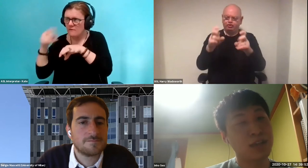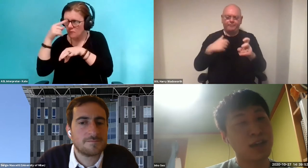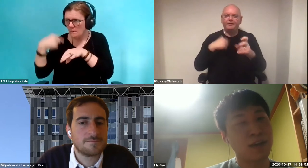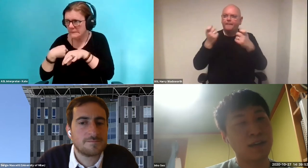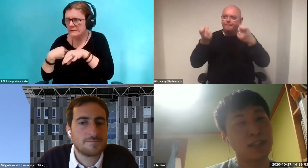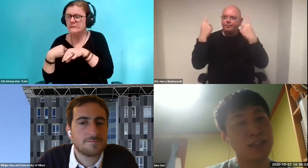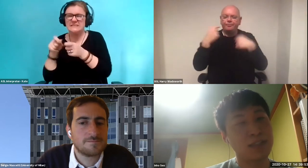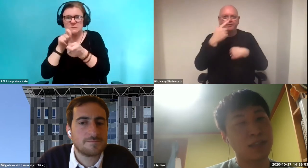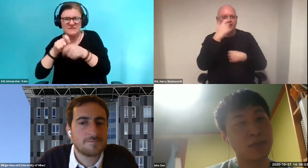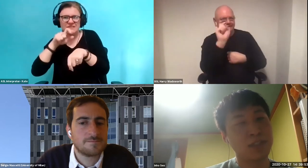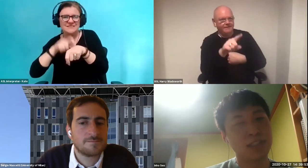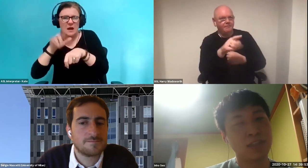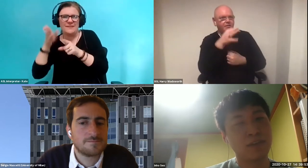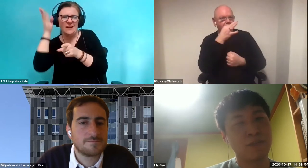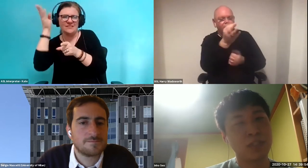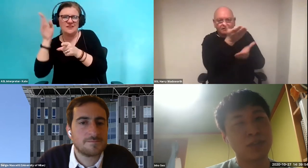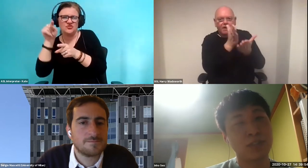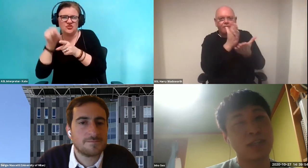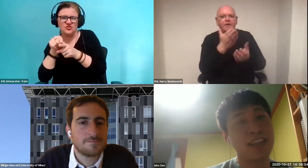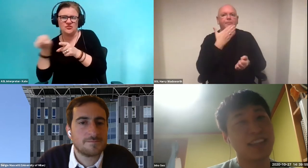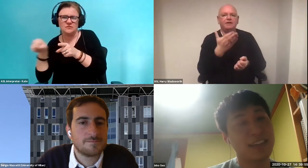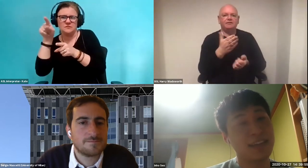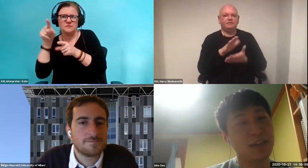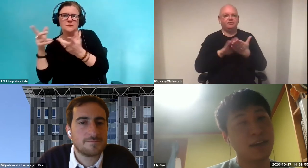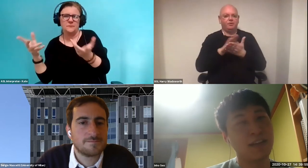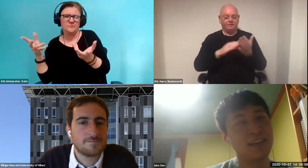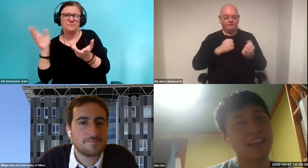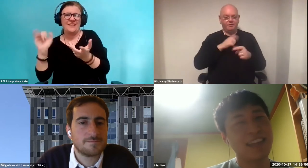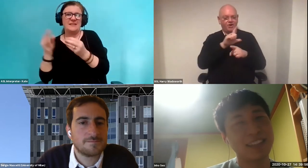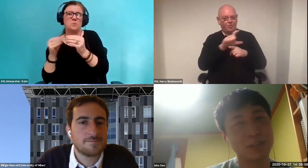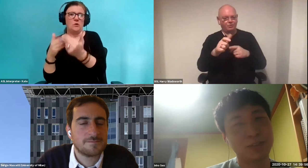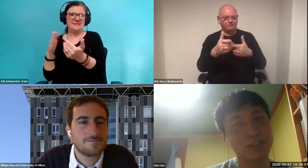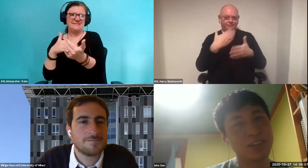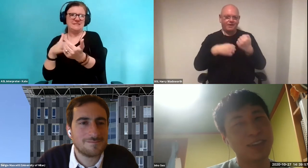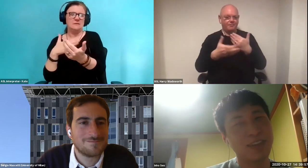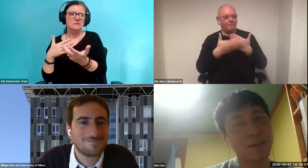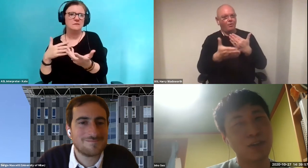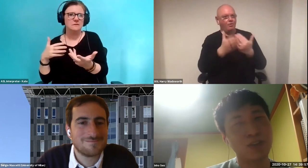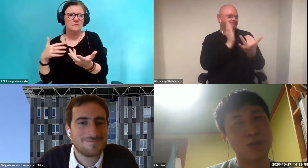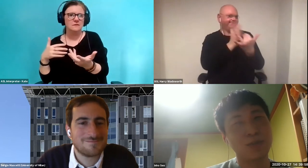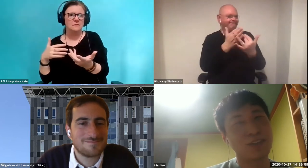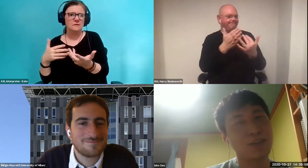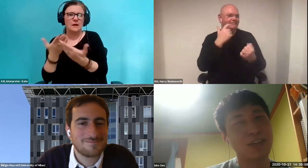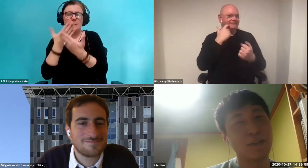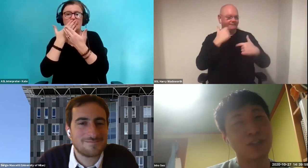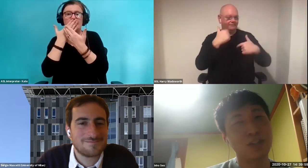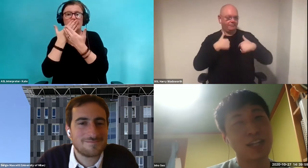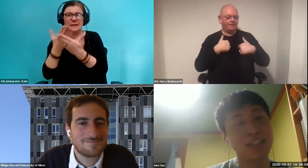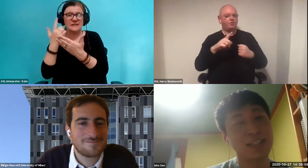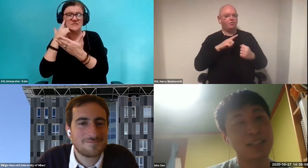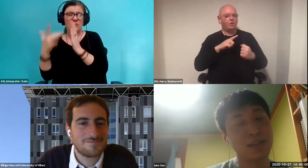uh it was easier for me to study I think thanks to virtual virtual classes and then